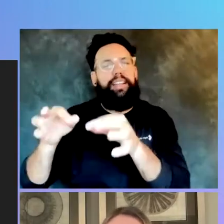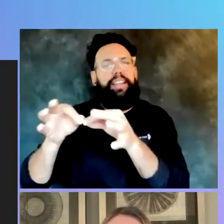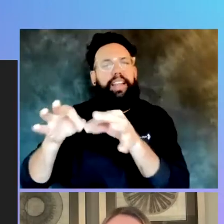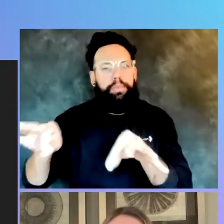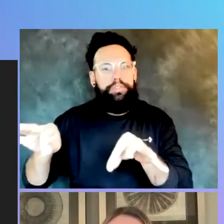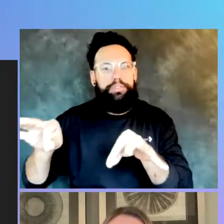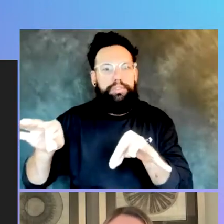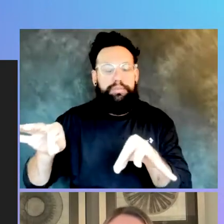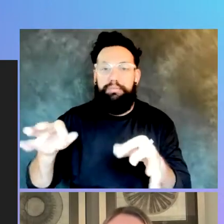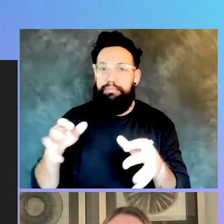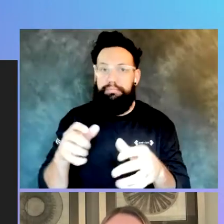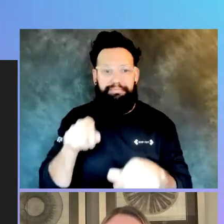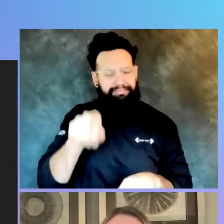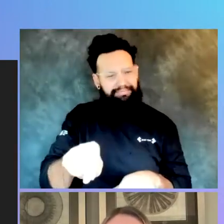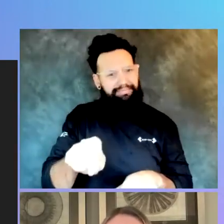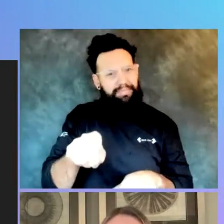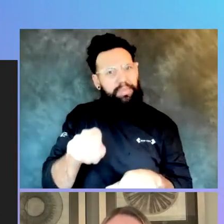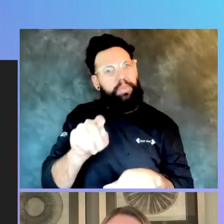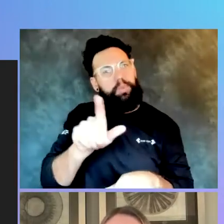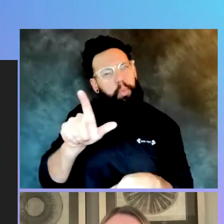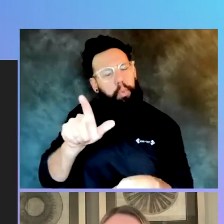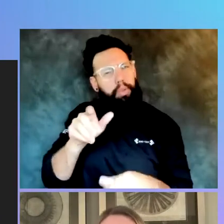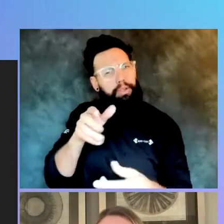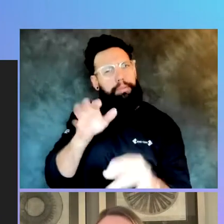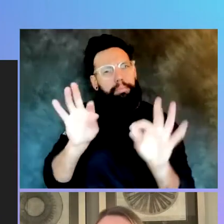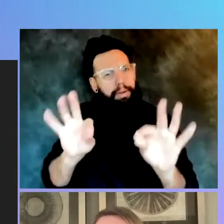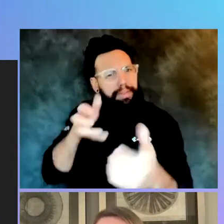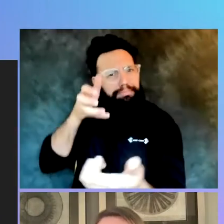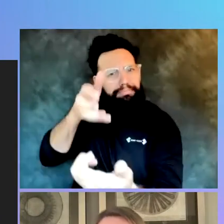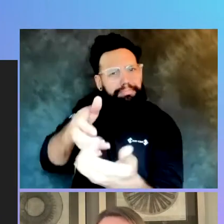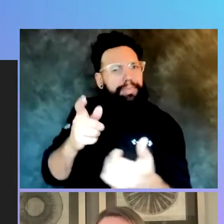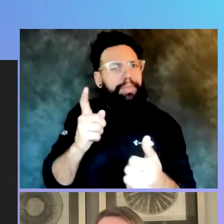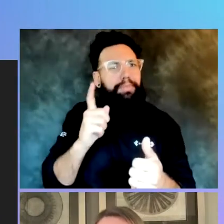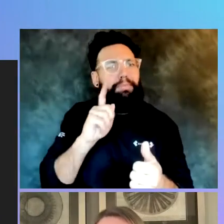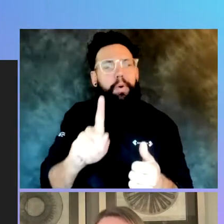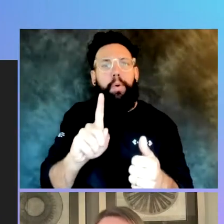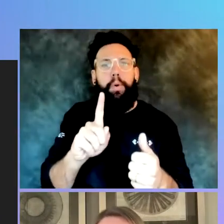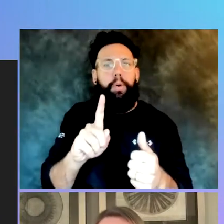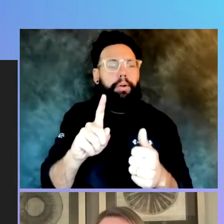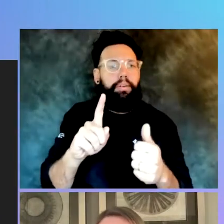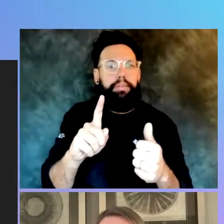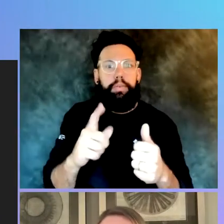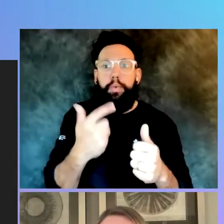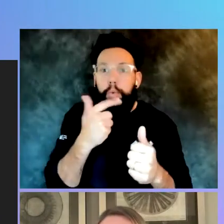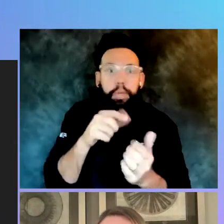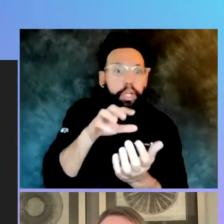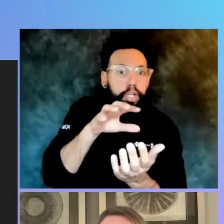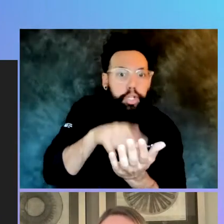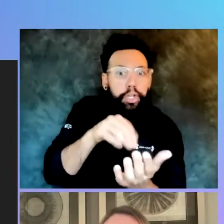tool for beginners and also non-native English speakers. By providing real time code suggestions. GitHub Copilot aids